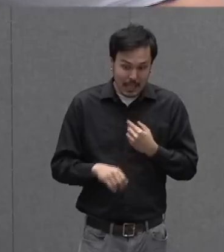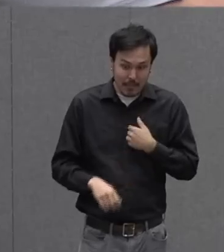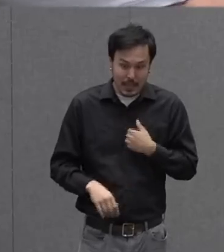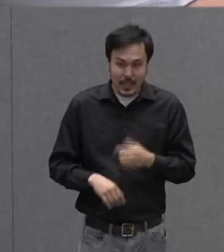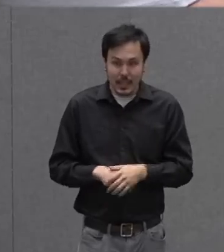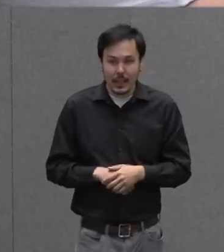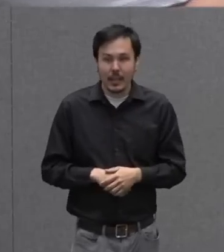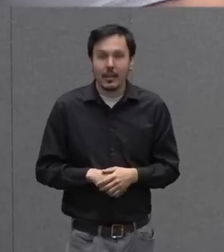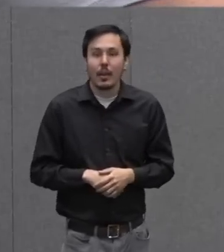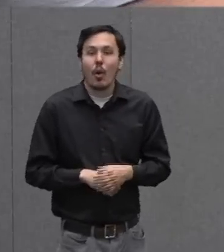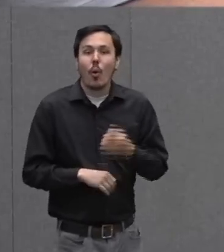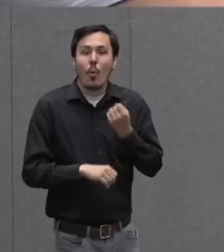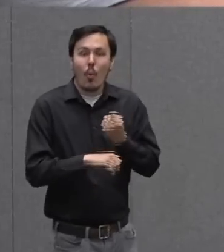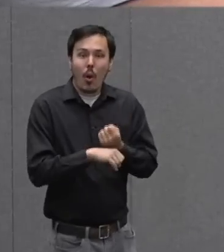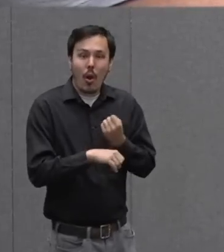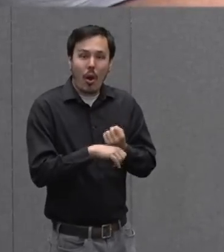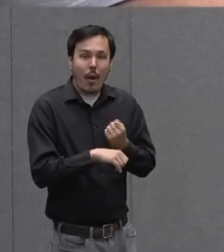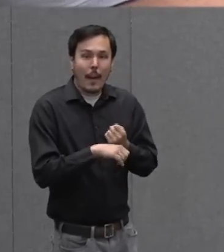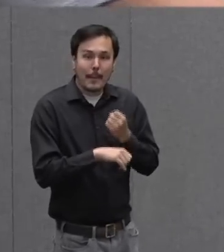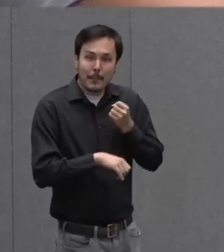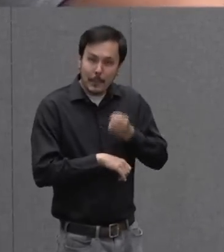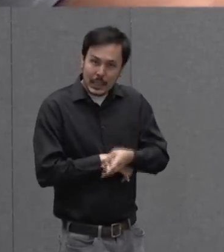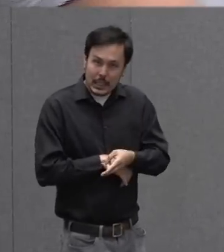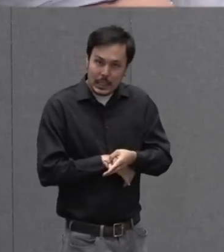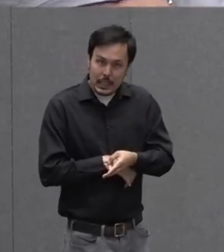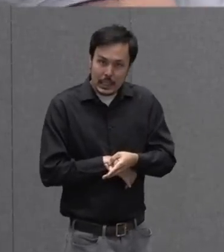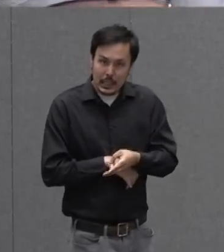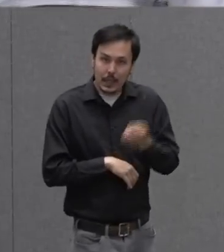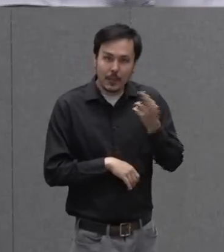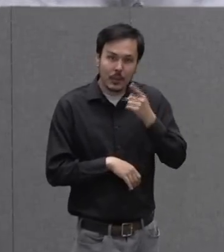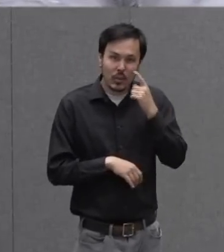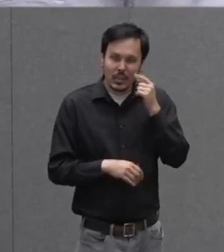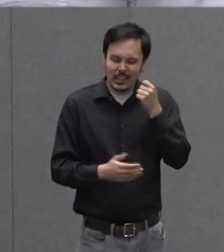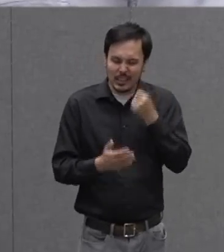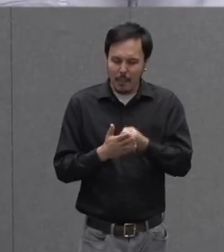So Rock beat Scissors because he could smash the scissors.